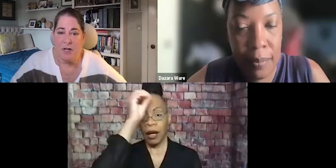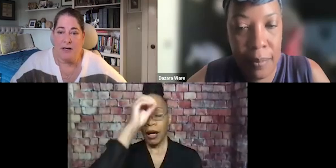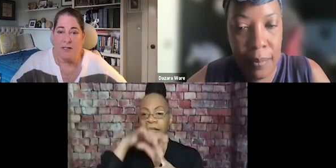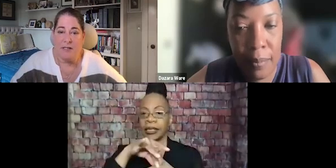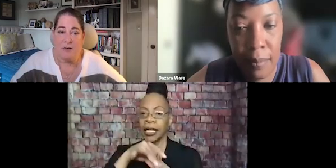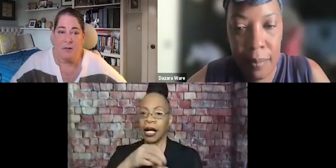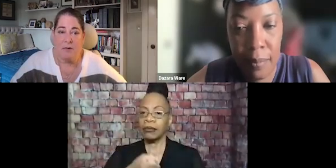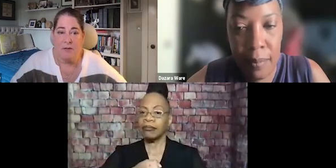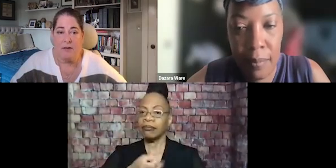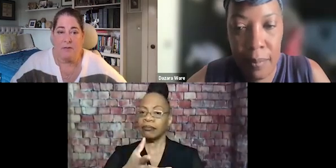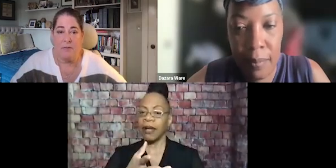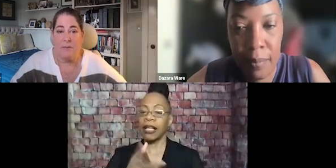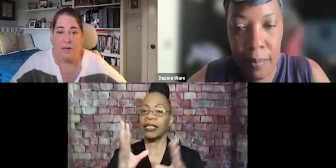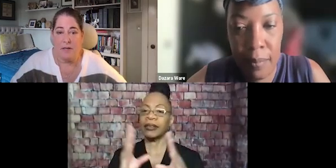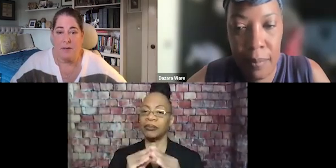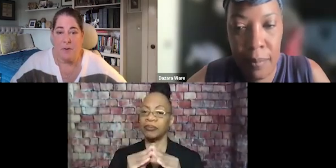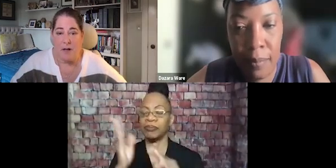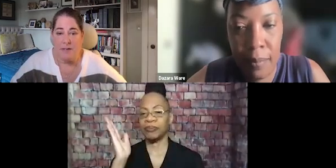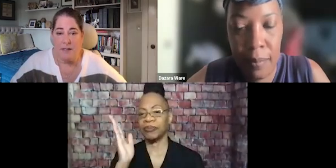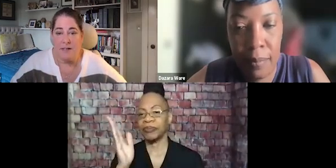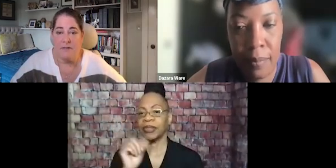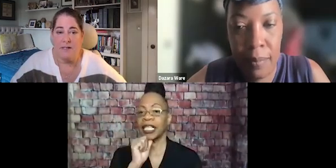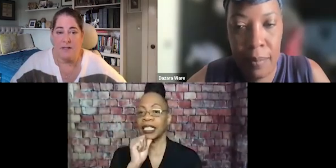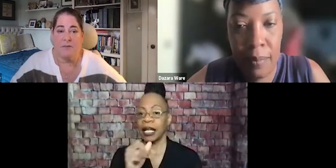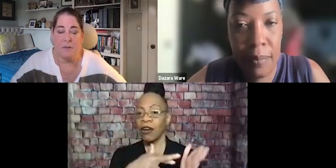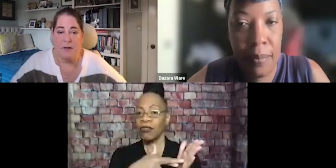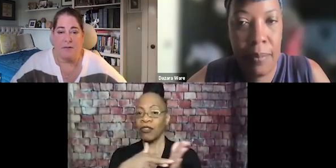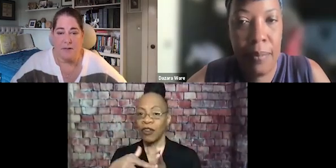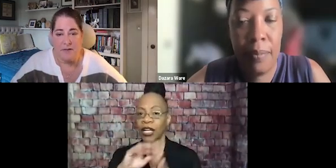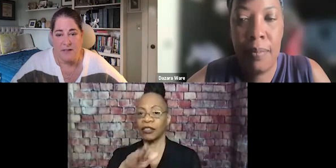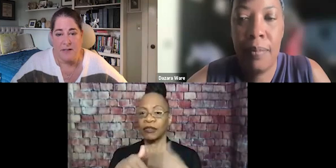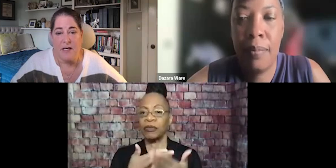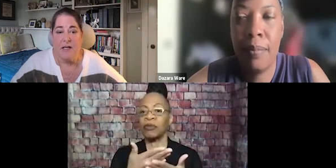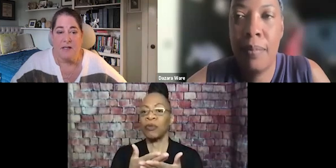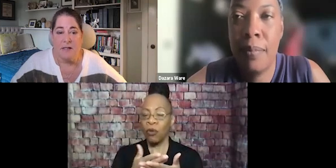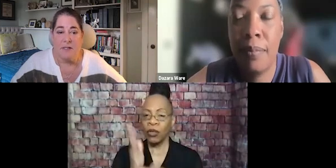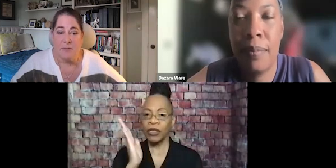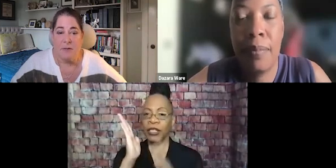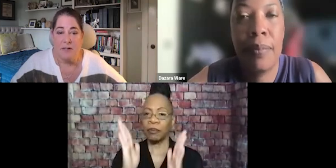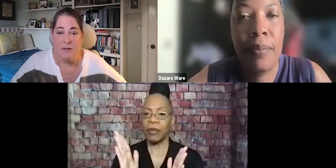do not necessarily reflect the views, opinions, or policies of the Center for Mental Health Services, the Substance Abuse